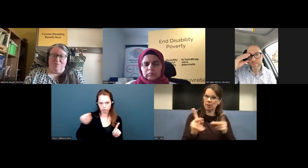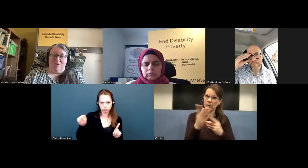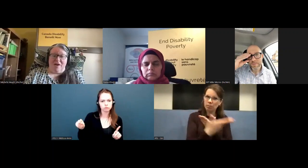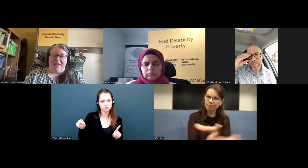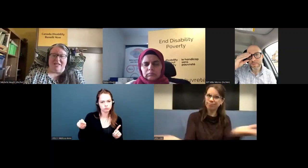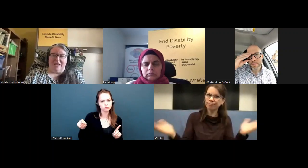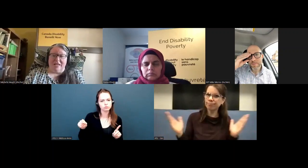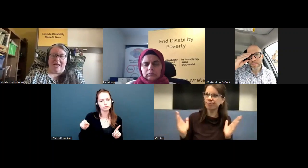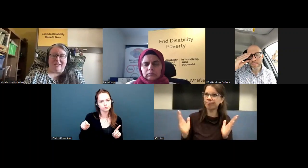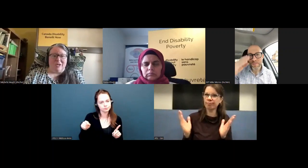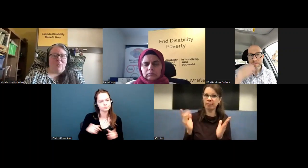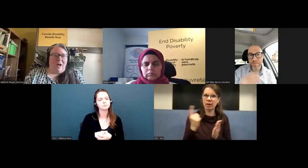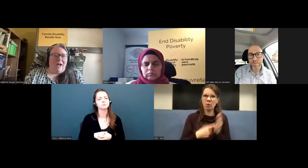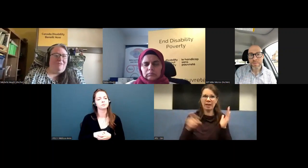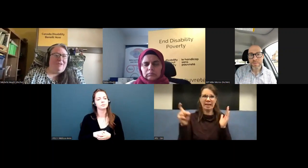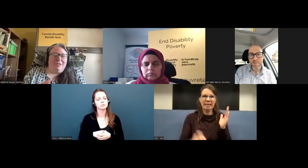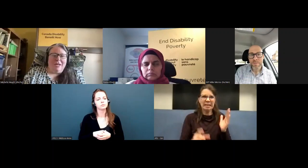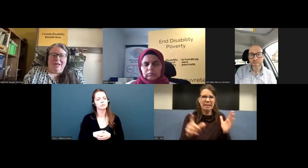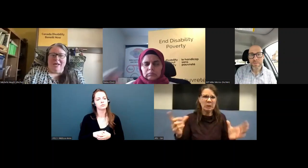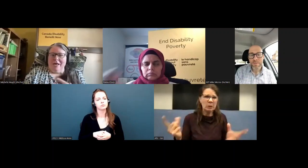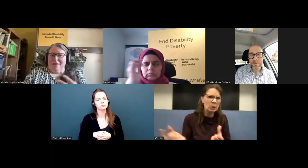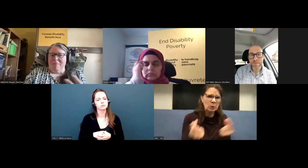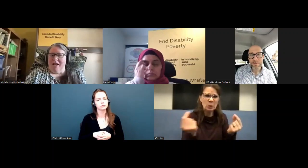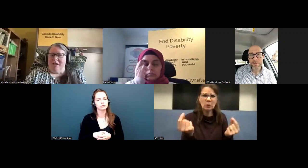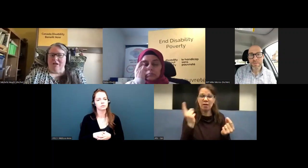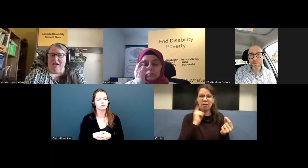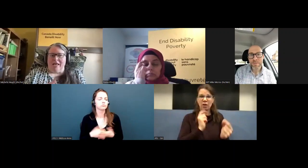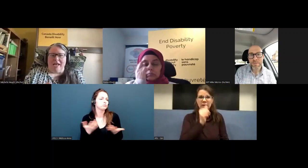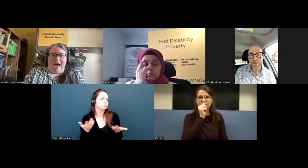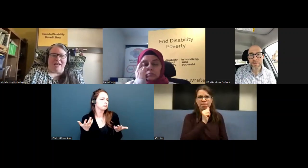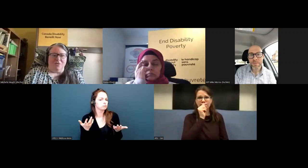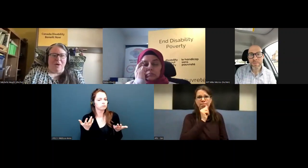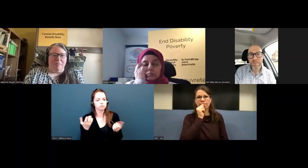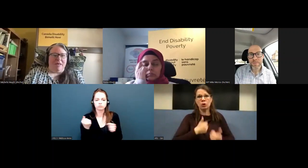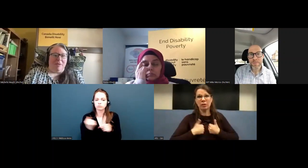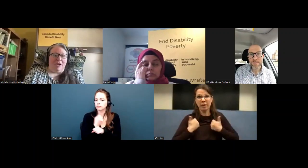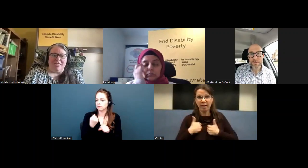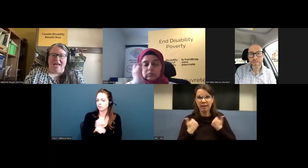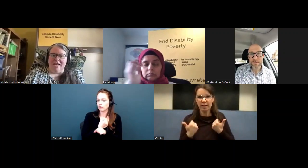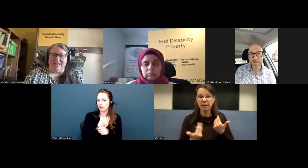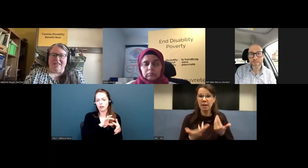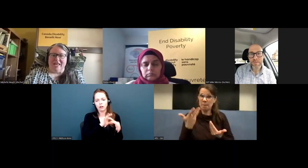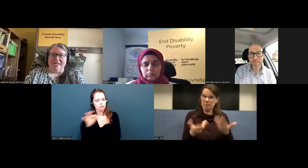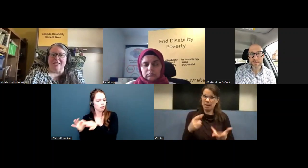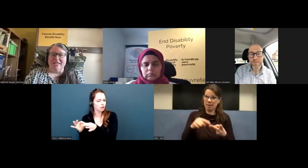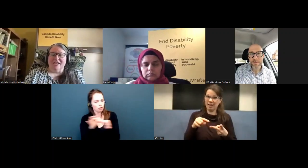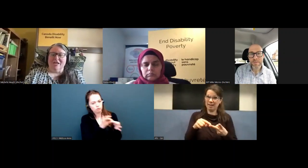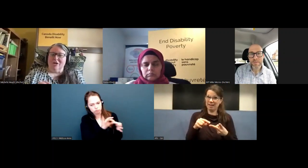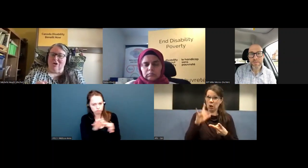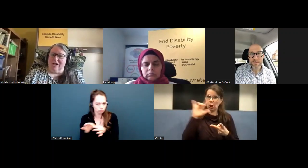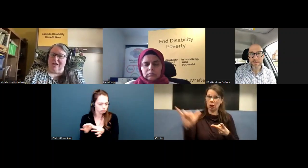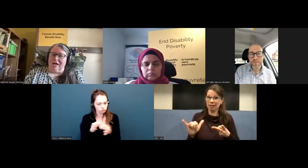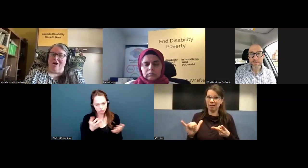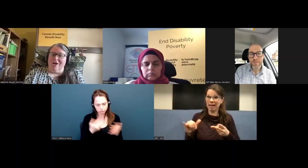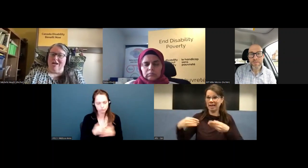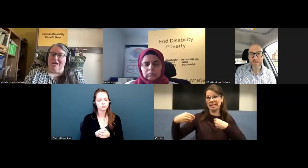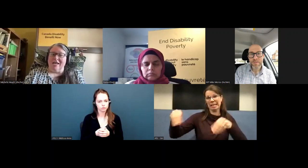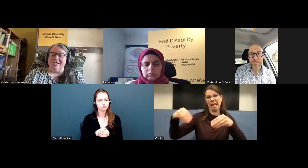A LINK. WHEREAS IT MIGHT LOOK LIKE AN AD WHERE PEOPLE ARE SELLING THINGS, YOU CLICK ON A LINK TO